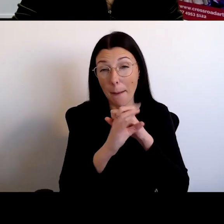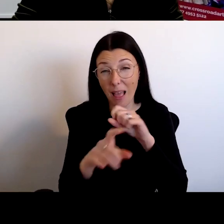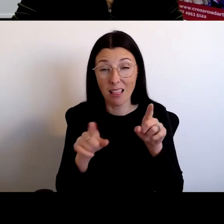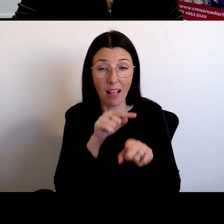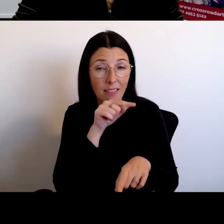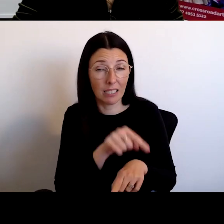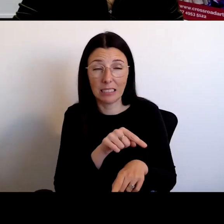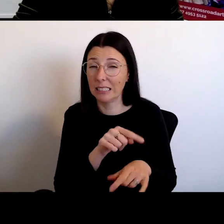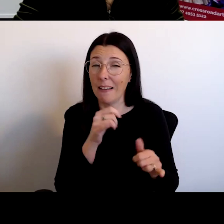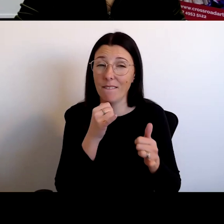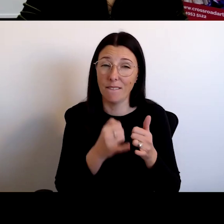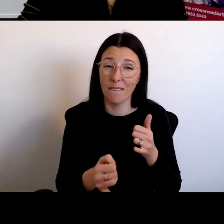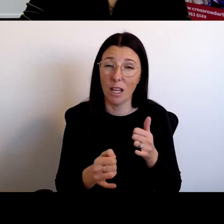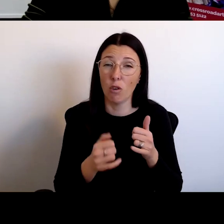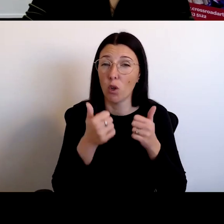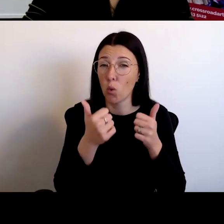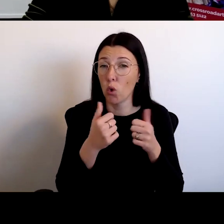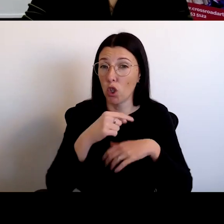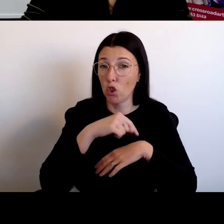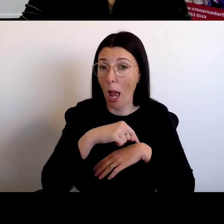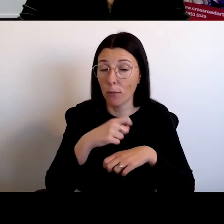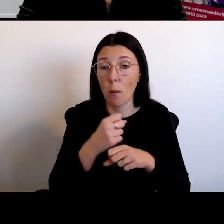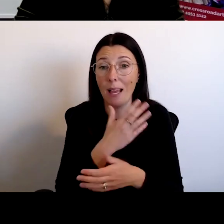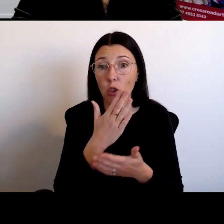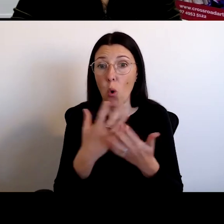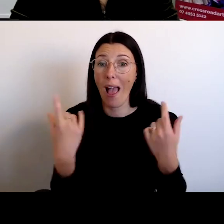moment to ensure there is just alignment and as you said, that shared language.